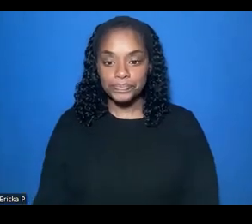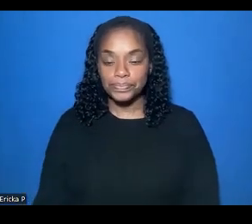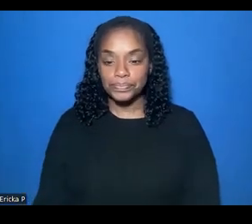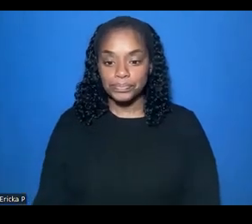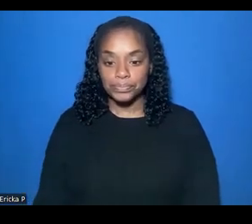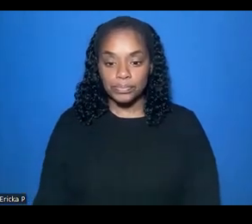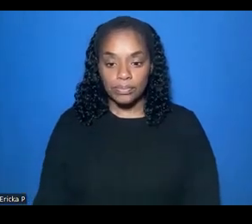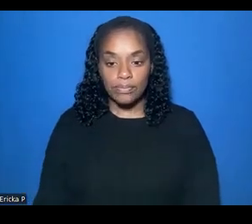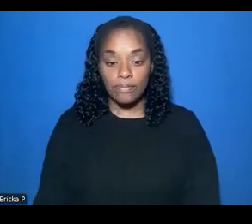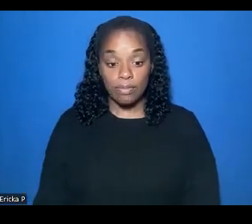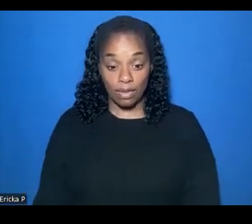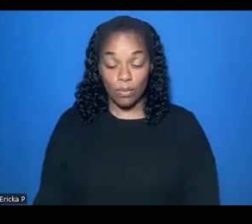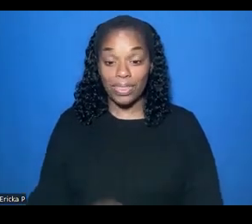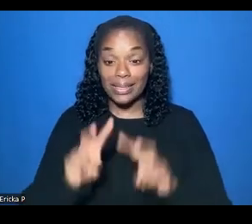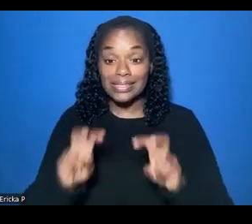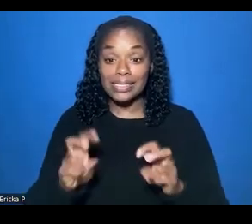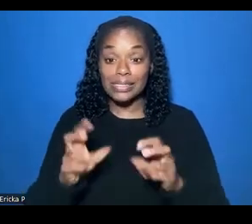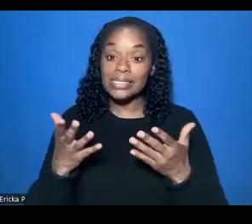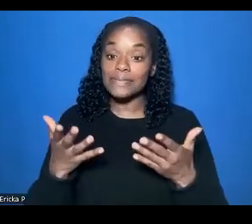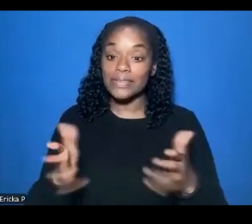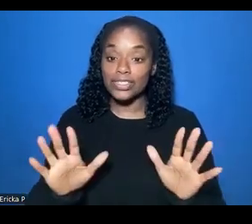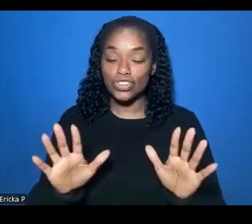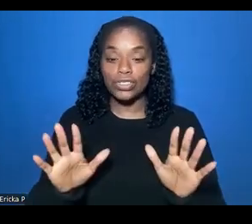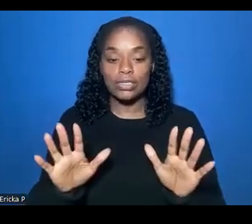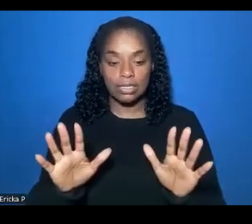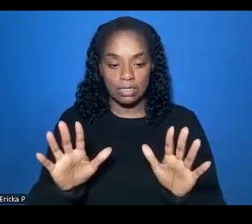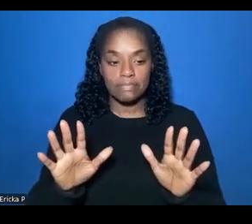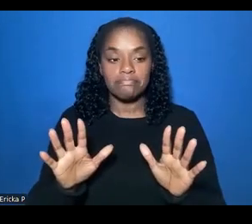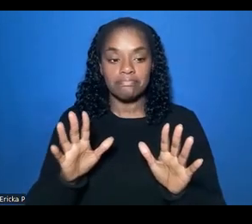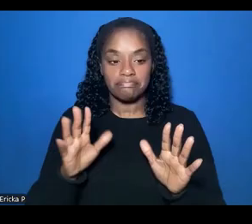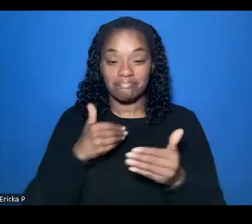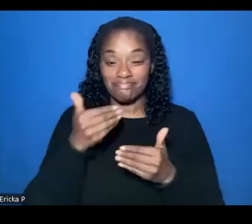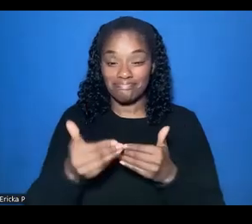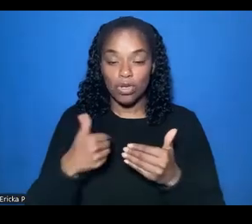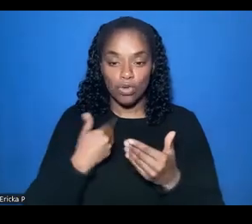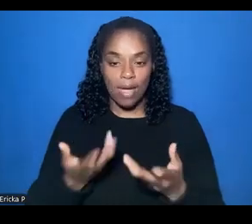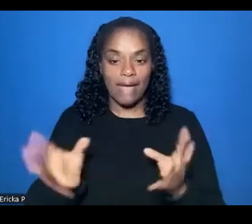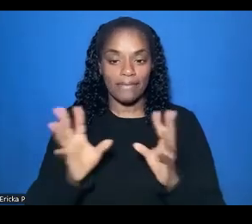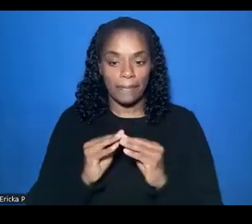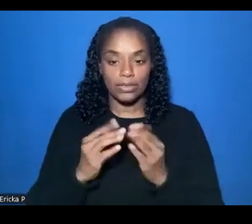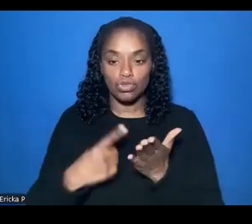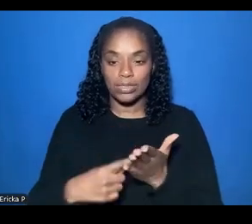After the assessment is complete, you have a meeting to discuss the results of the assessment.